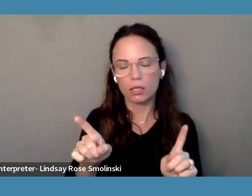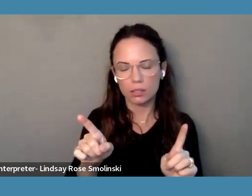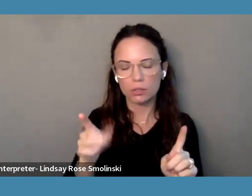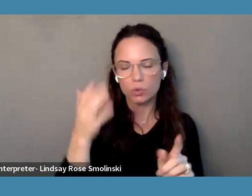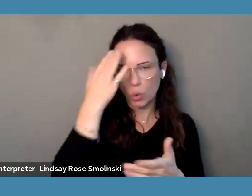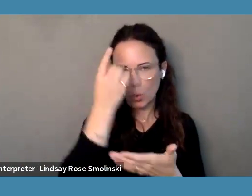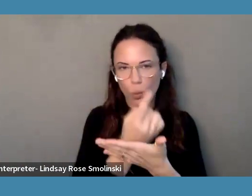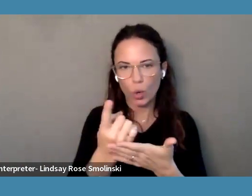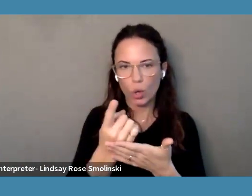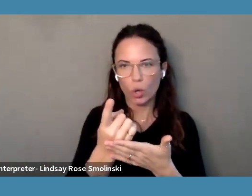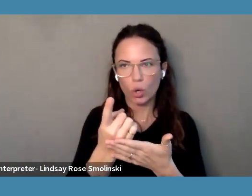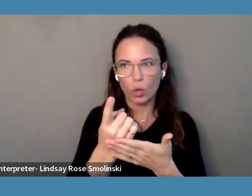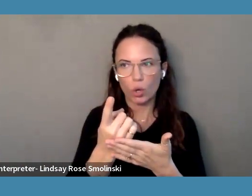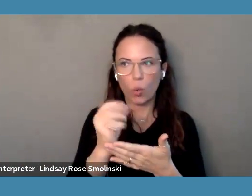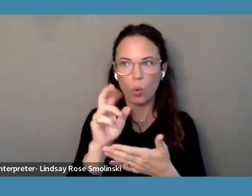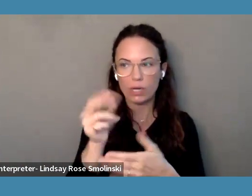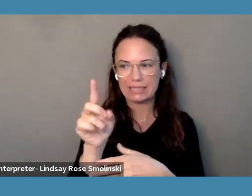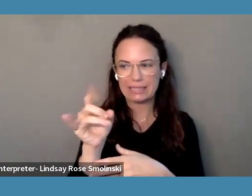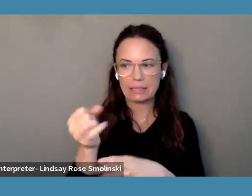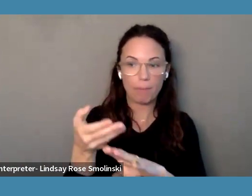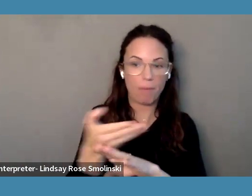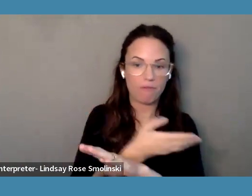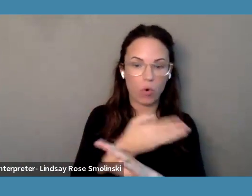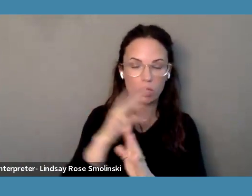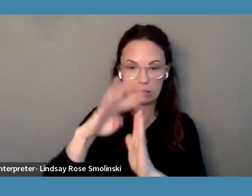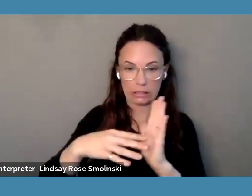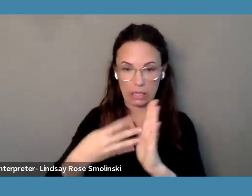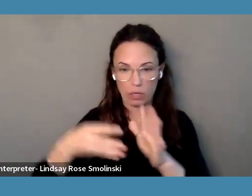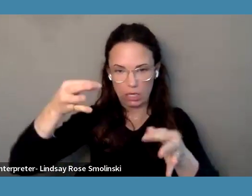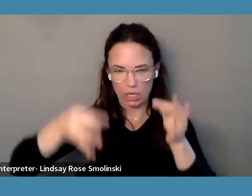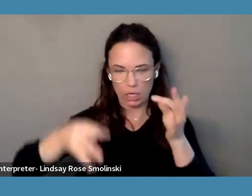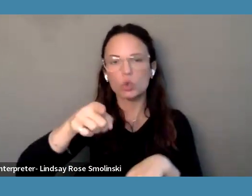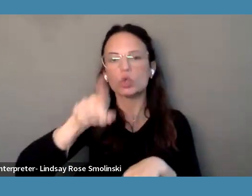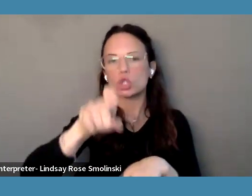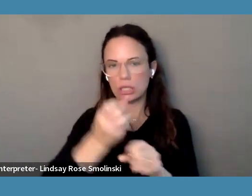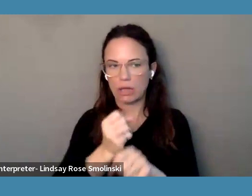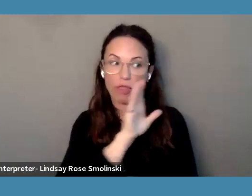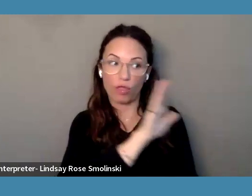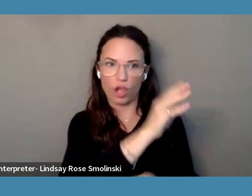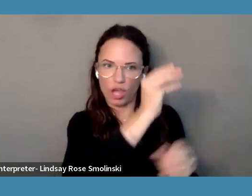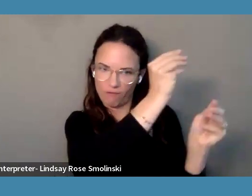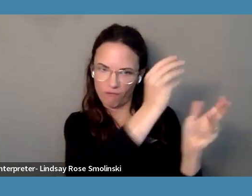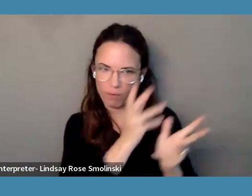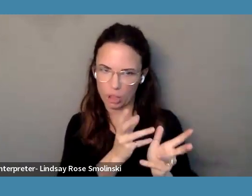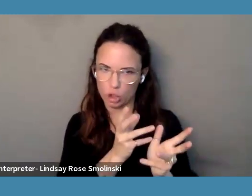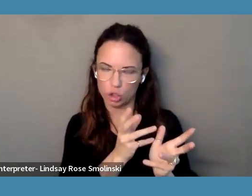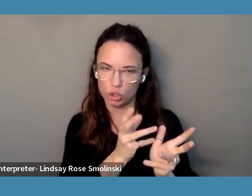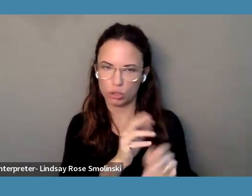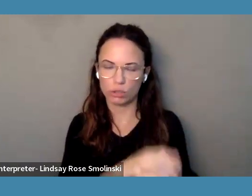to 10 days prior to the schedule's fair hearing, you should receive their information, whatever evidence